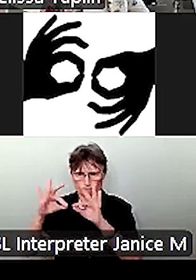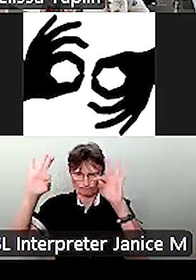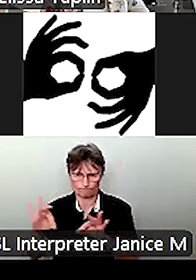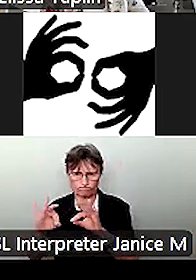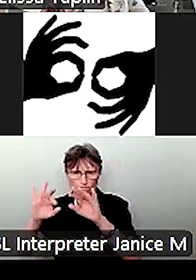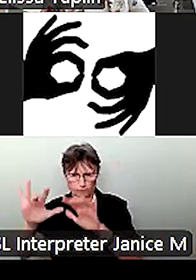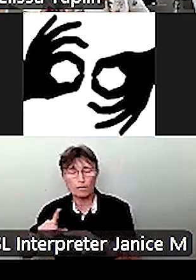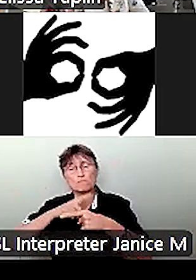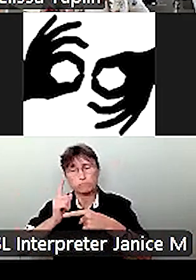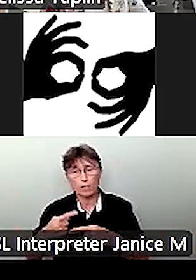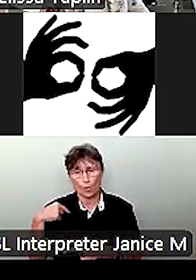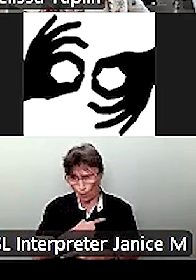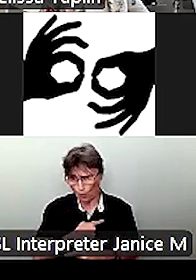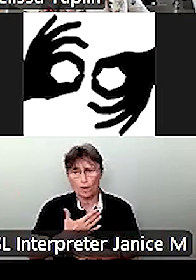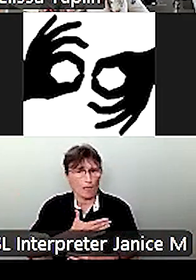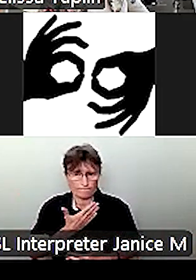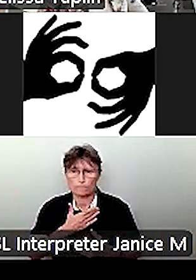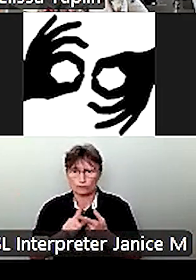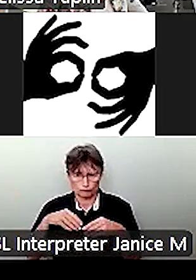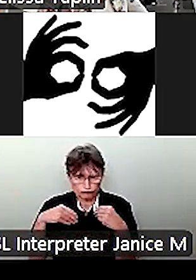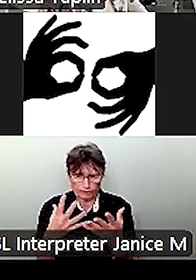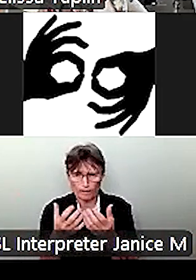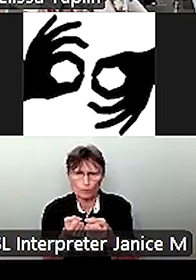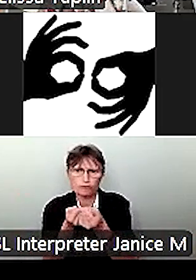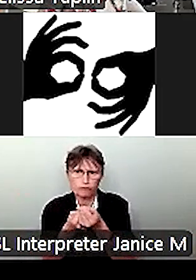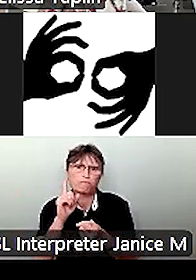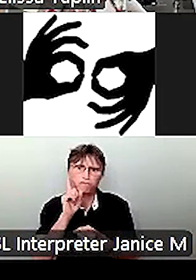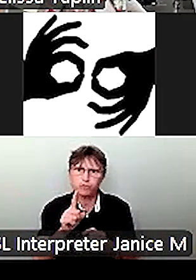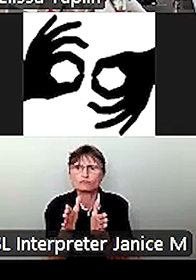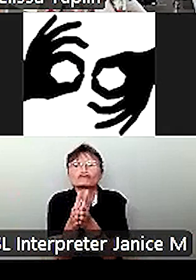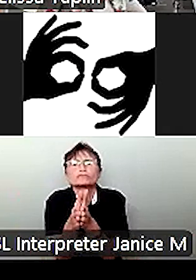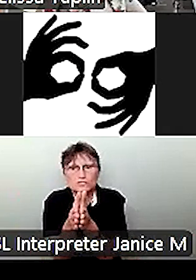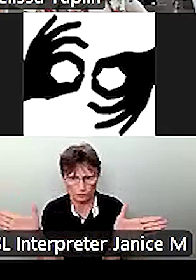for general grant writing assistance. So we'll work one on one with applicants and